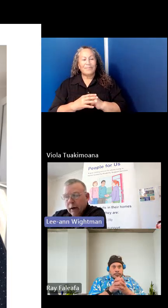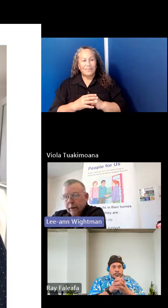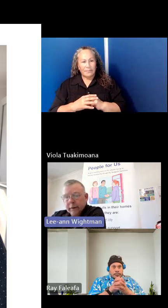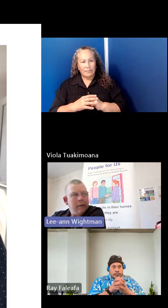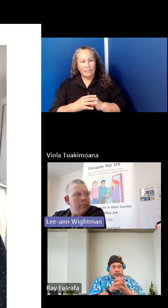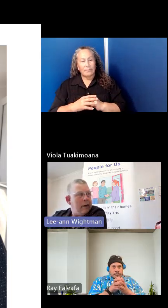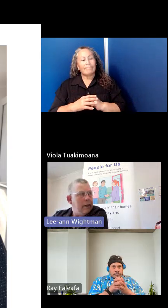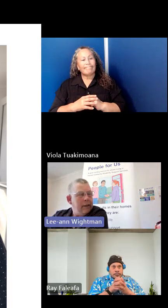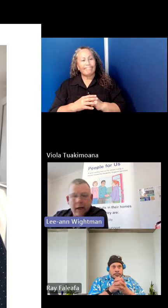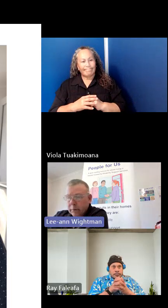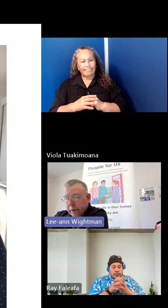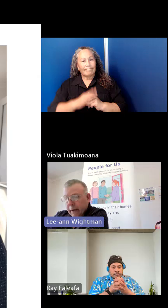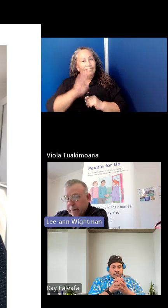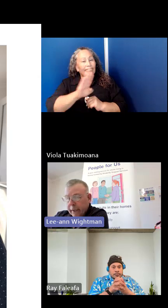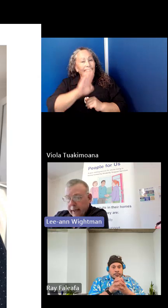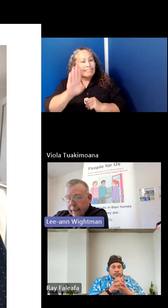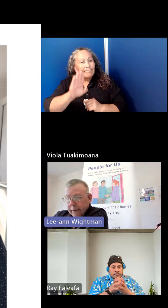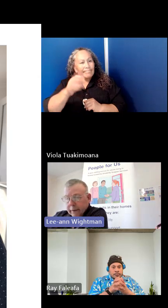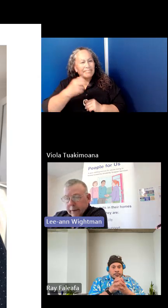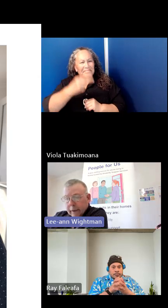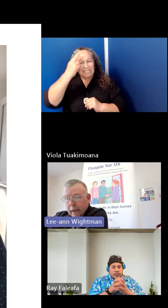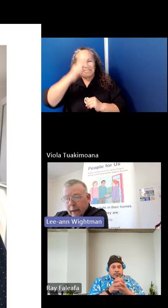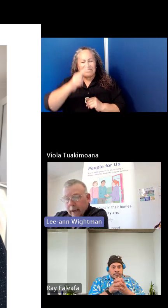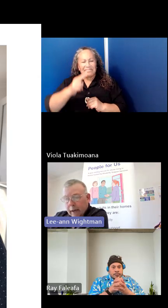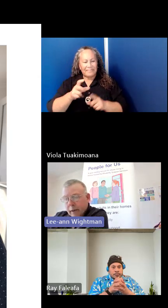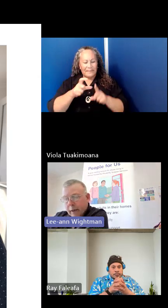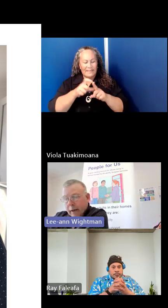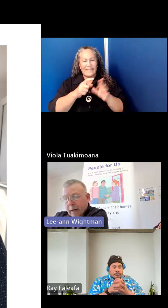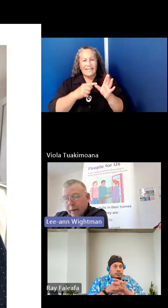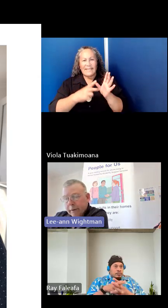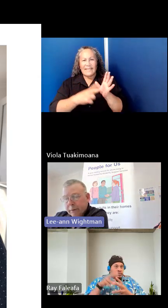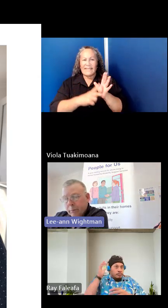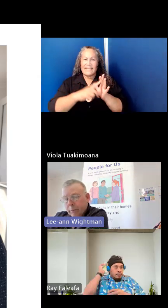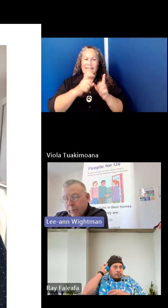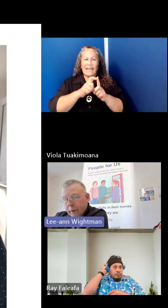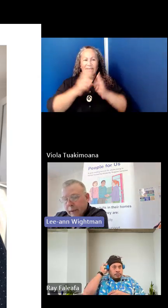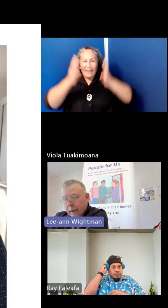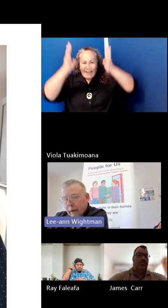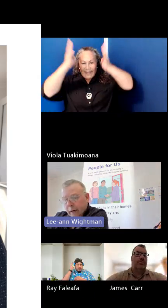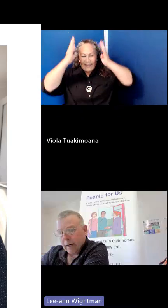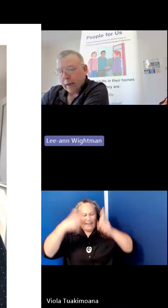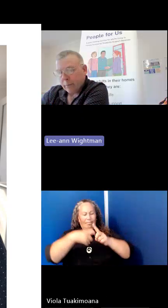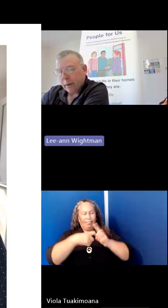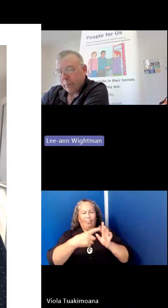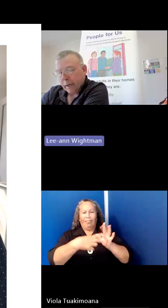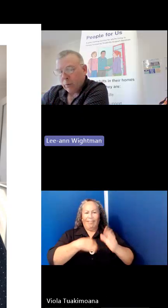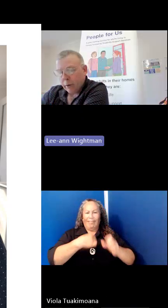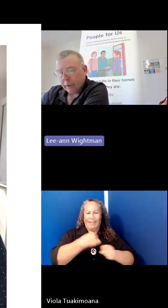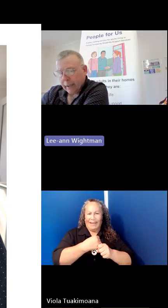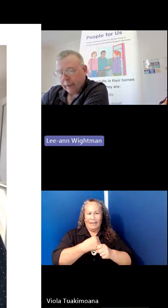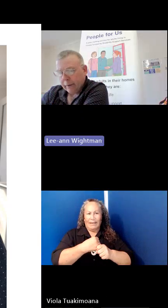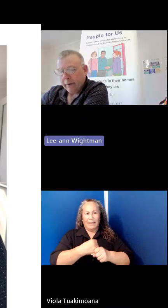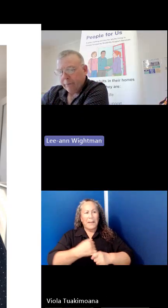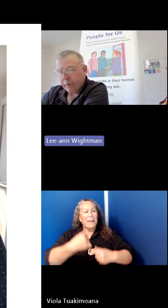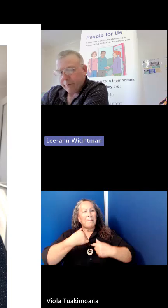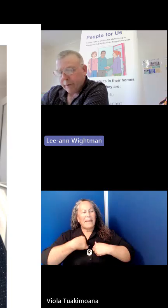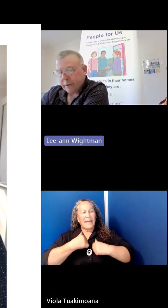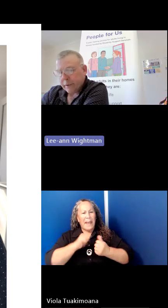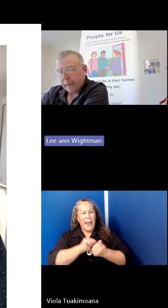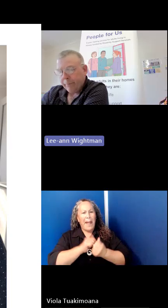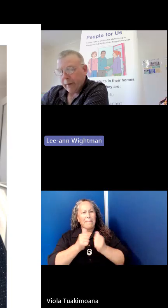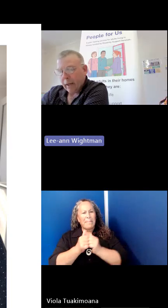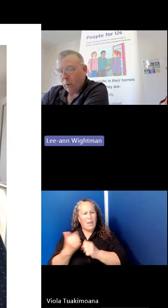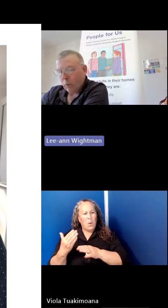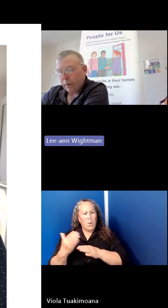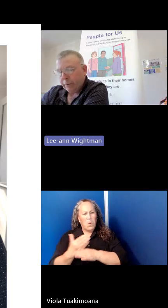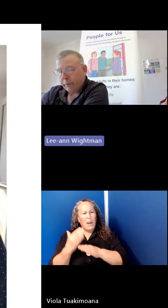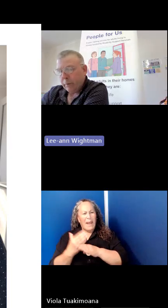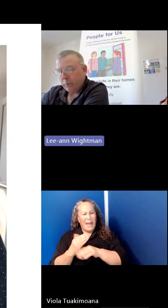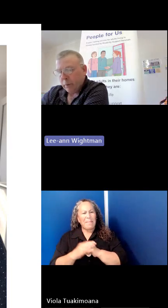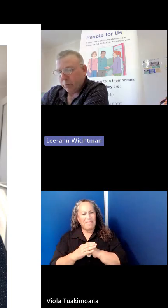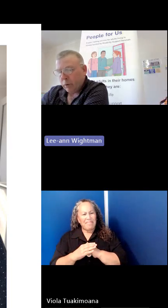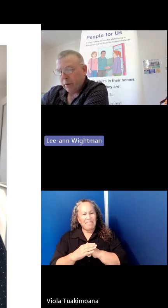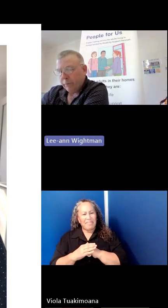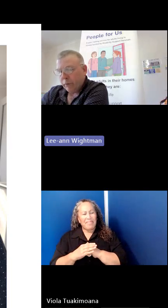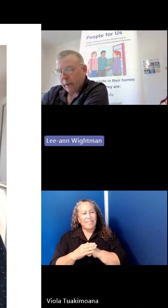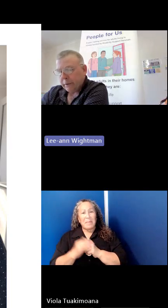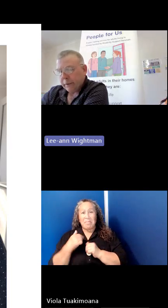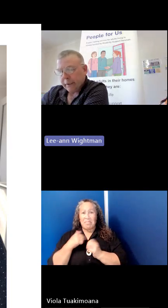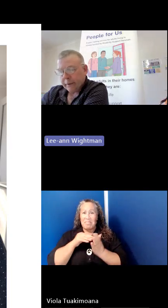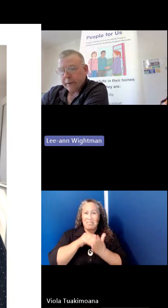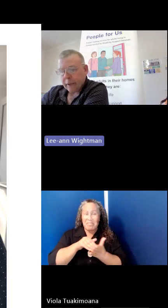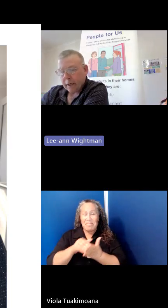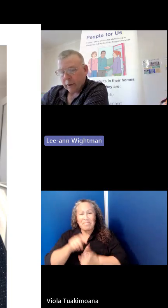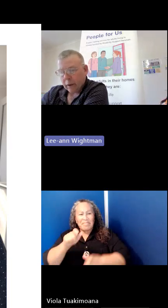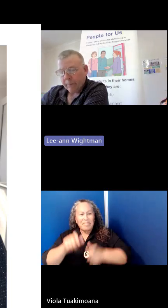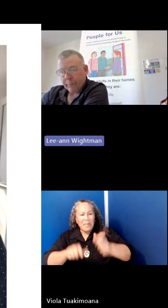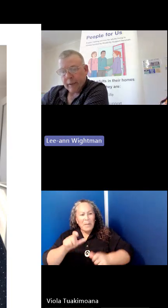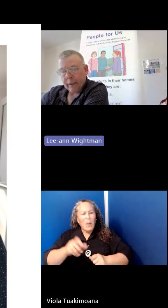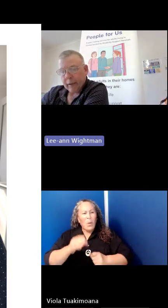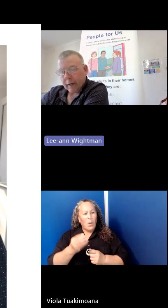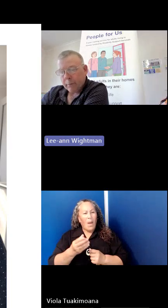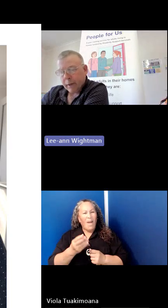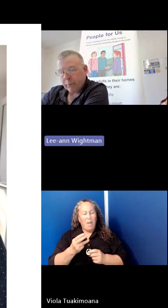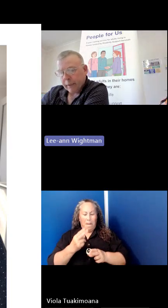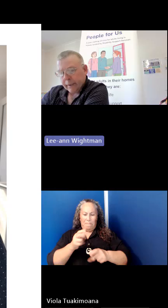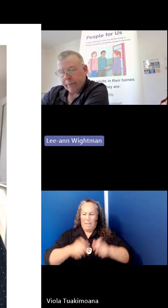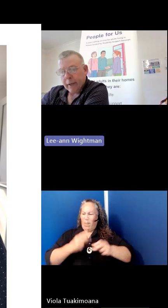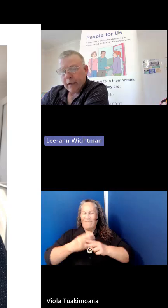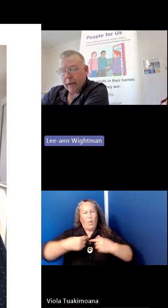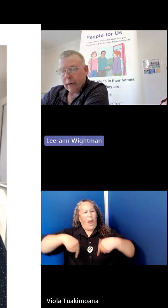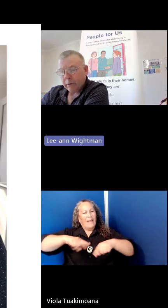Kia Ora, my name is David King. I'm in a Peer Worker for People for Us in Otago. About me,